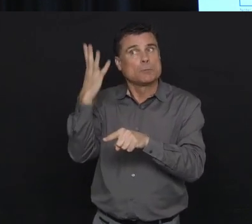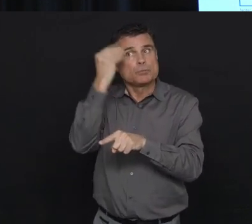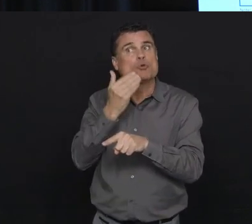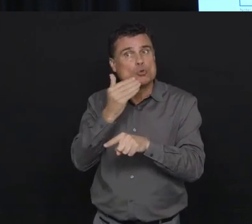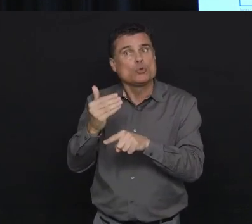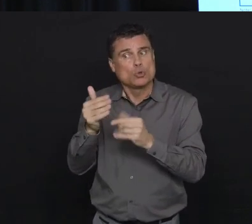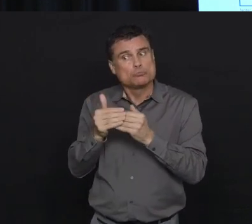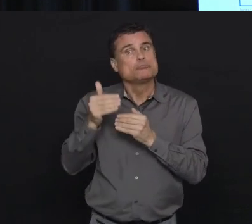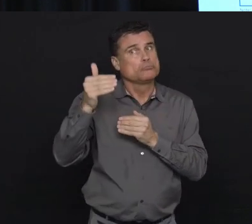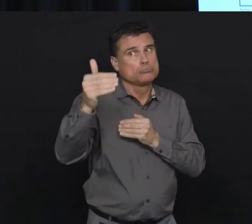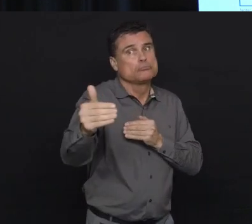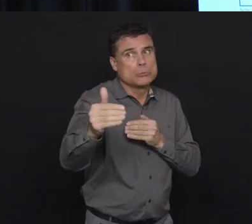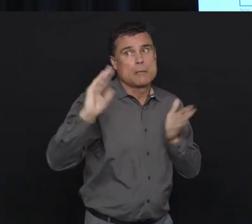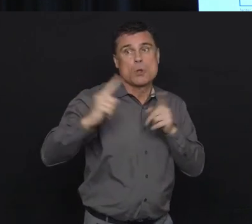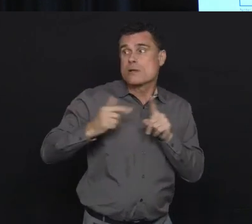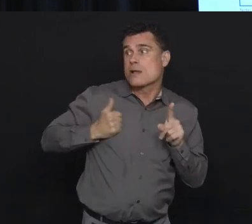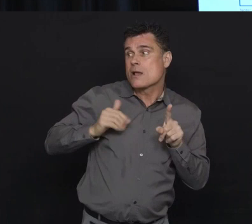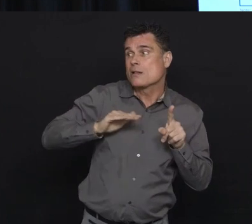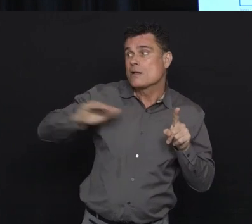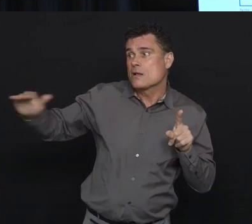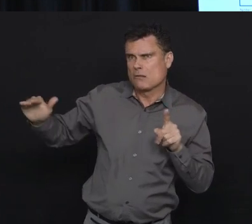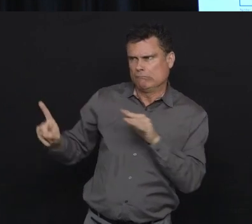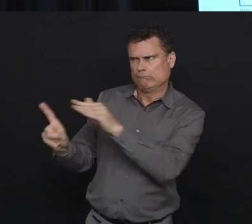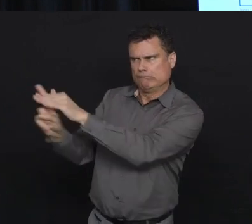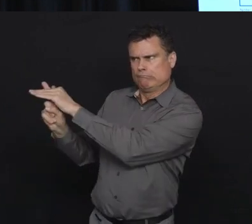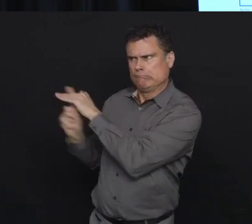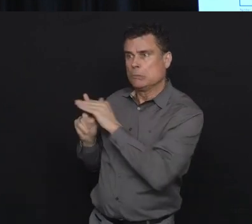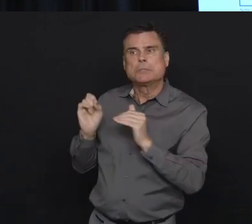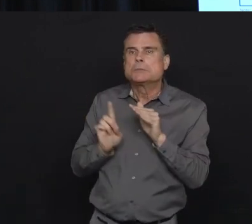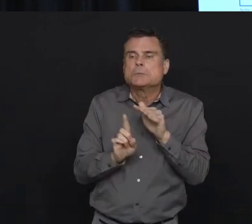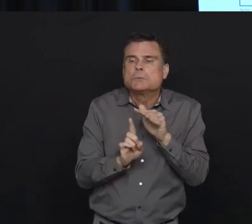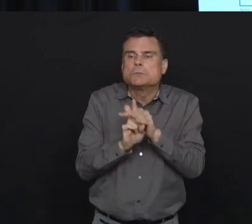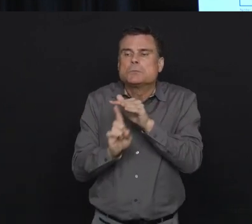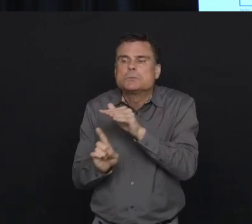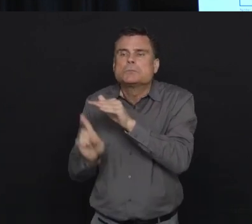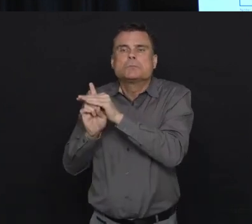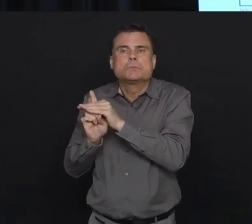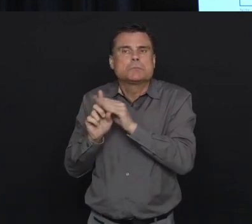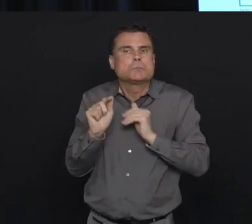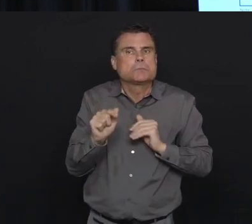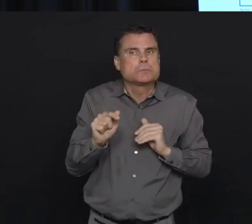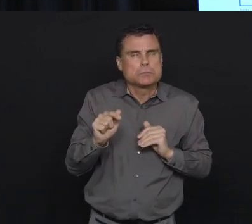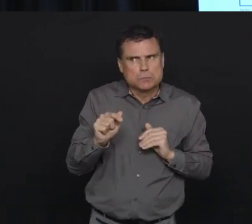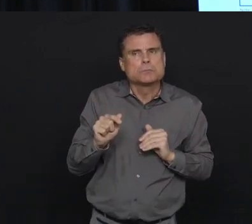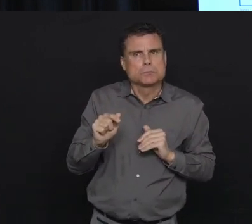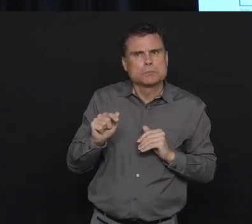the rest of Canada. This is why the line is a little bit